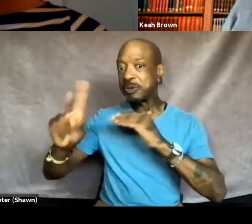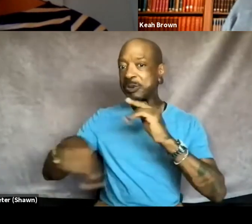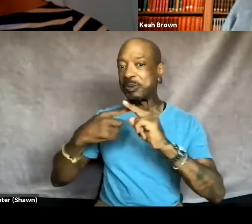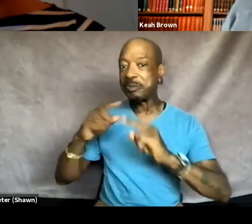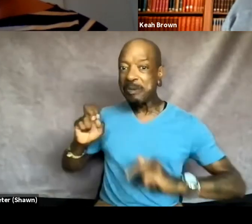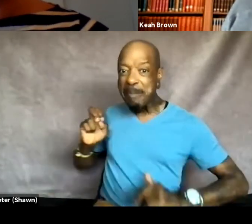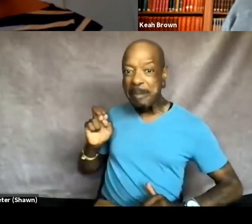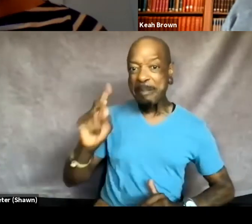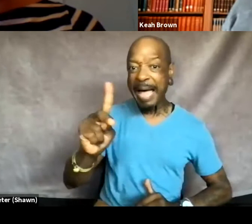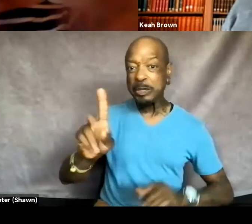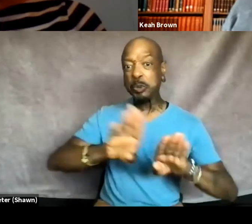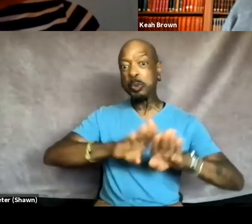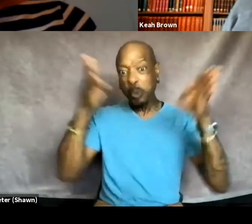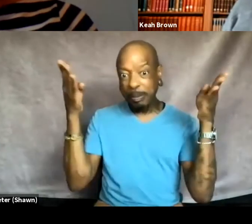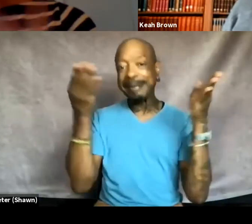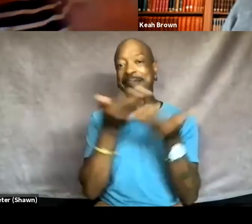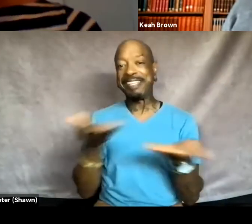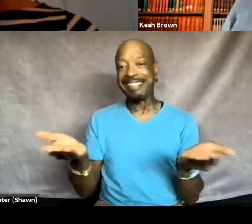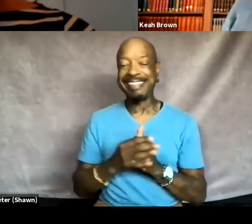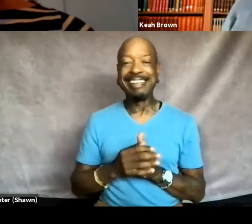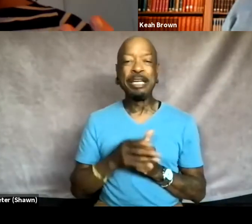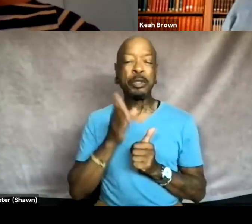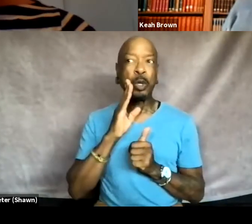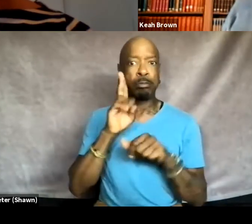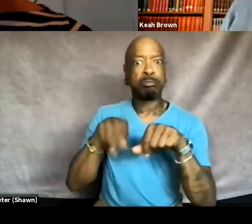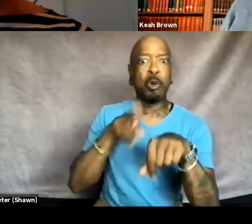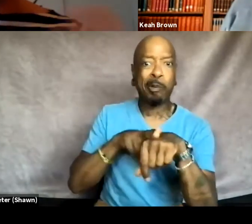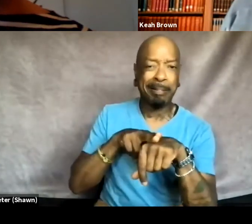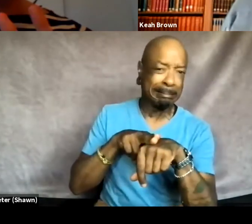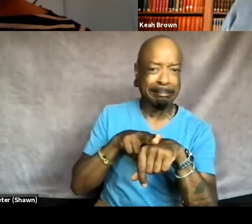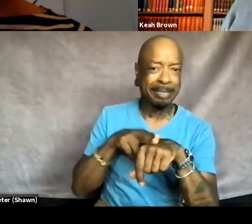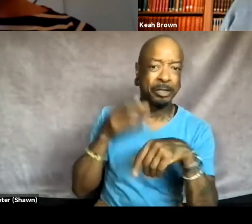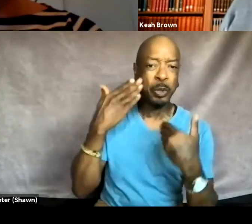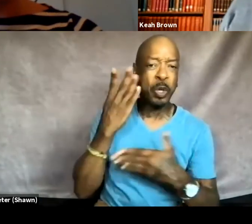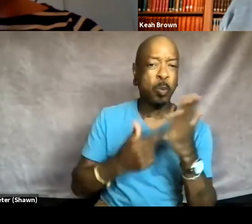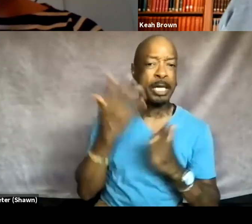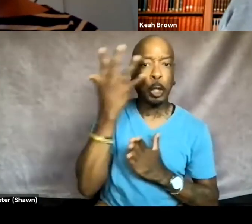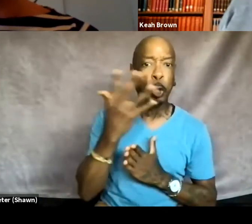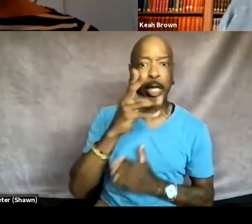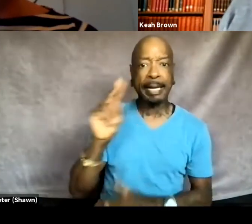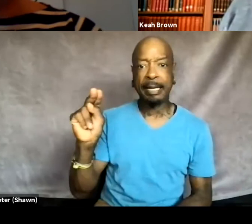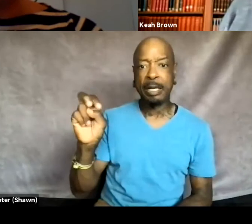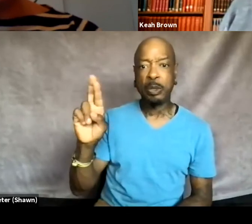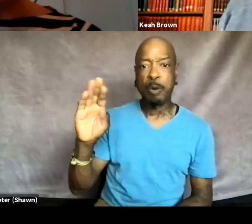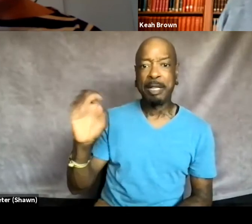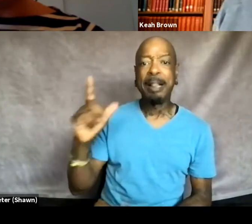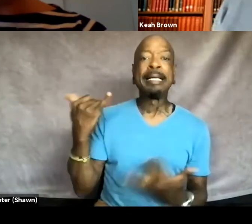sense of normalcy keeping in mind that we don't know what normal is going to look like and. Nicole Redding (she/her): You know what's what's one of the things that you're looking